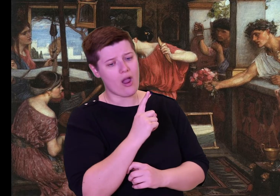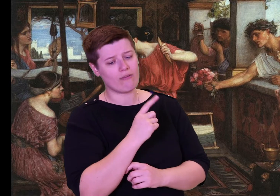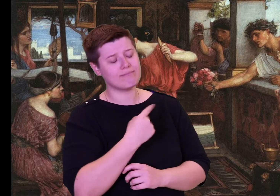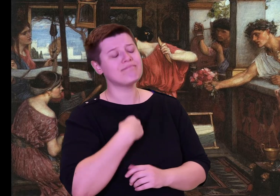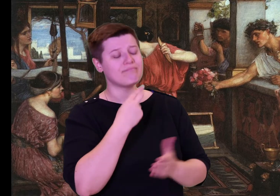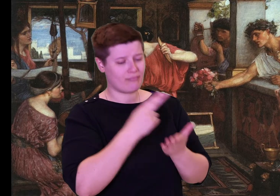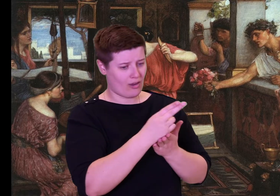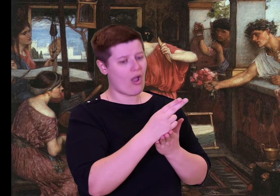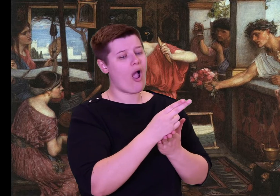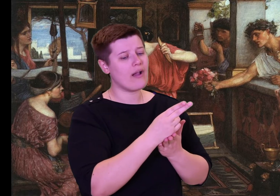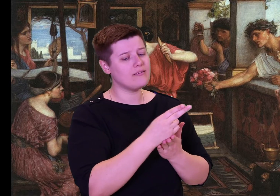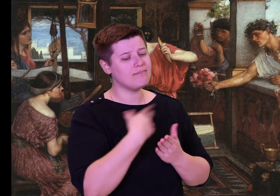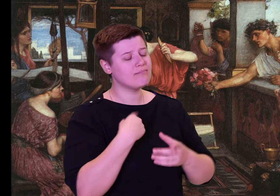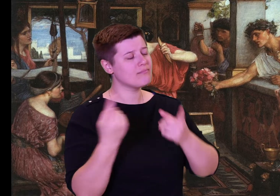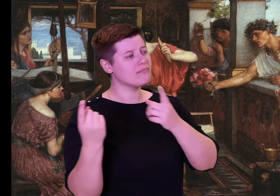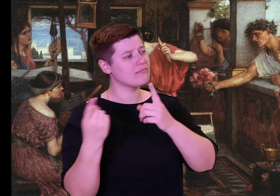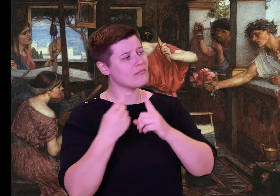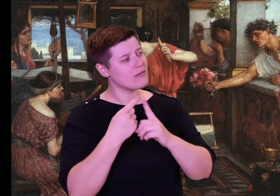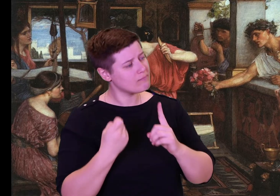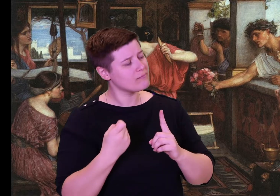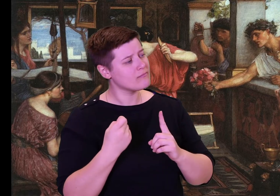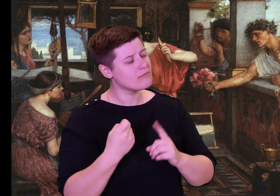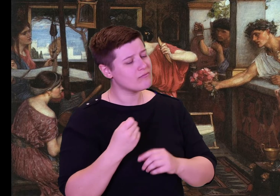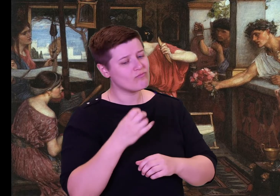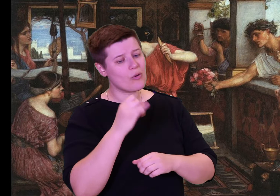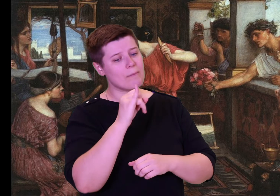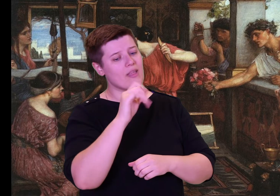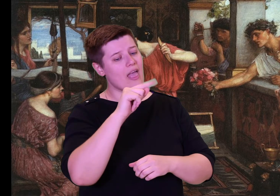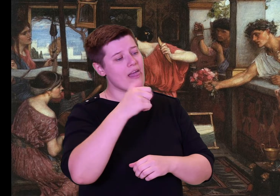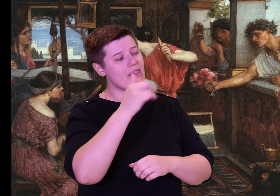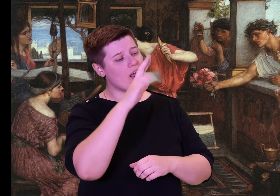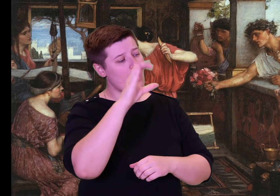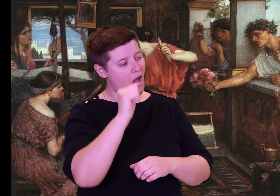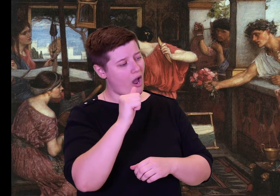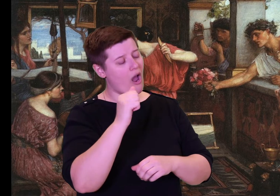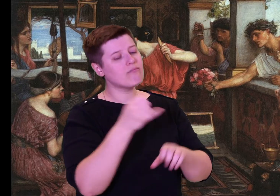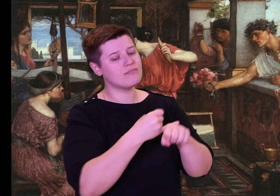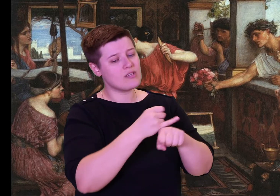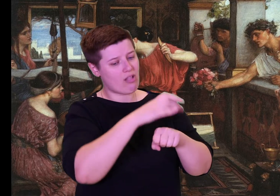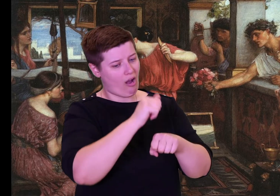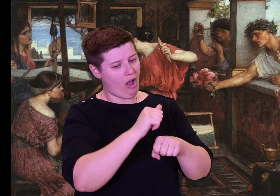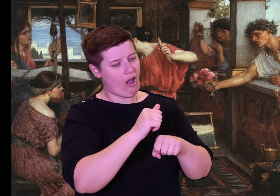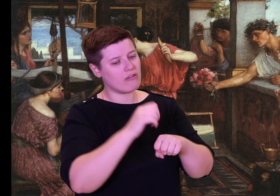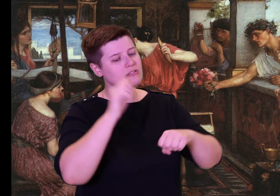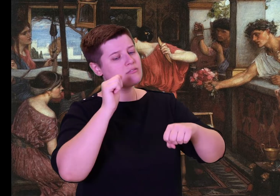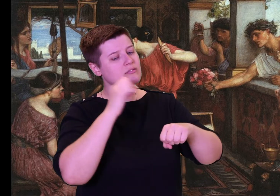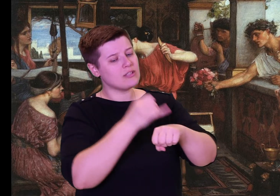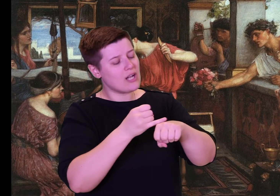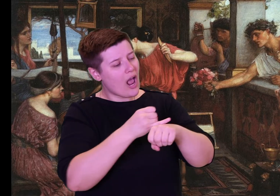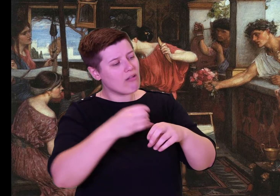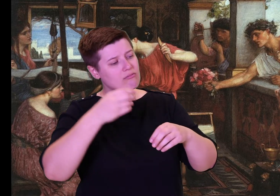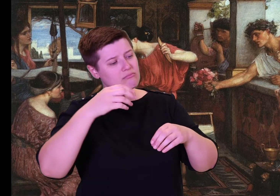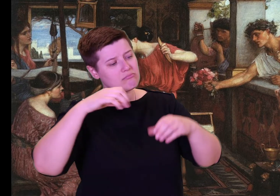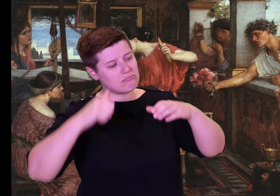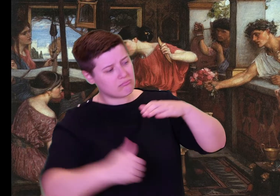I come from Ithaca beneath Mount Neion: my business here is personal, not public.